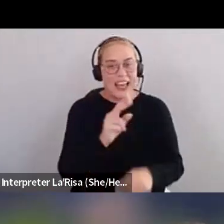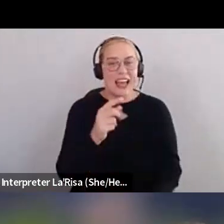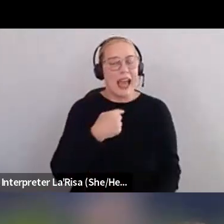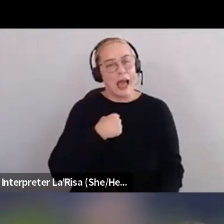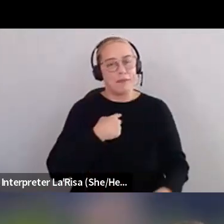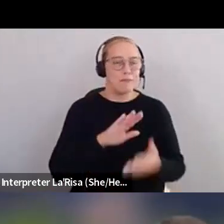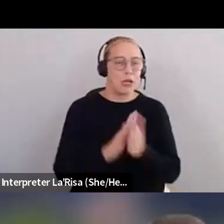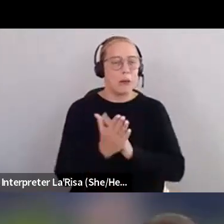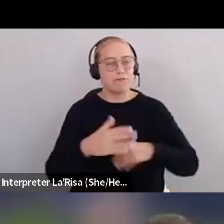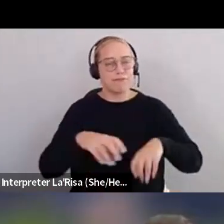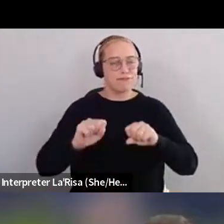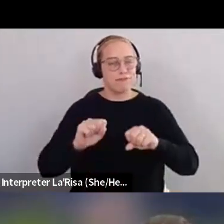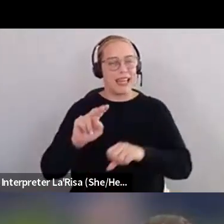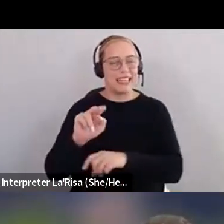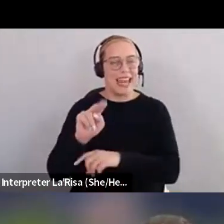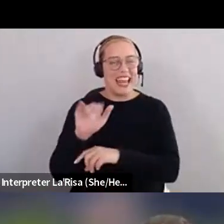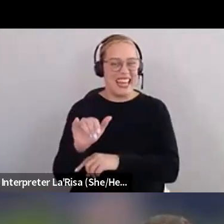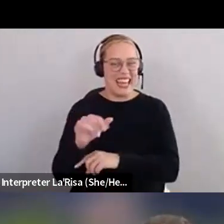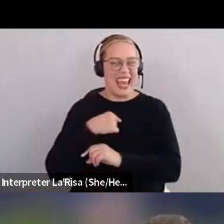Halloween, with my favorite thing is I actually took it upon myself to be a